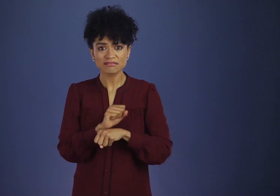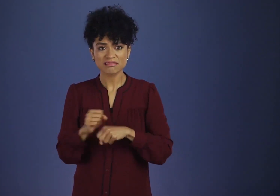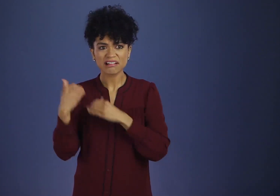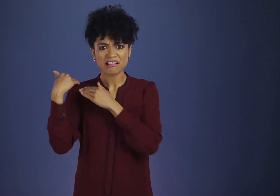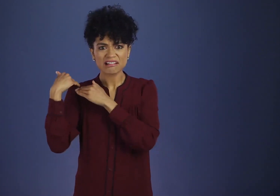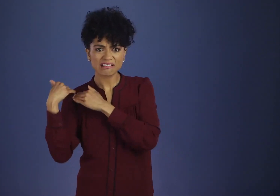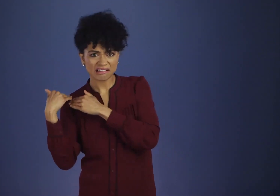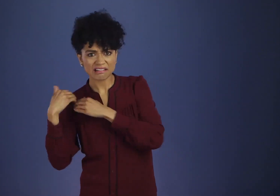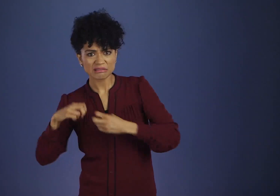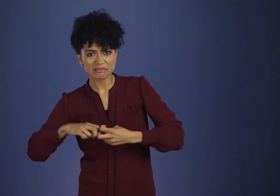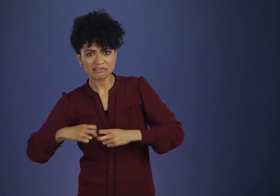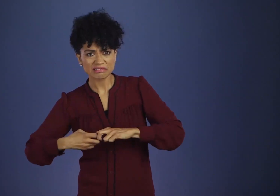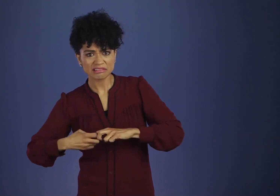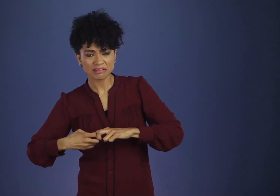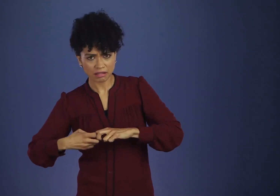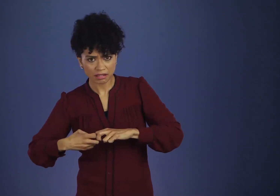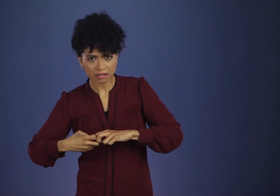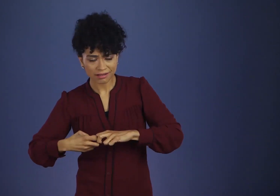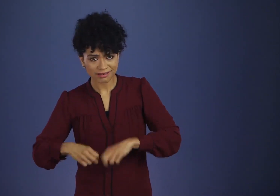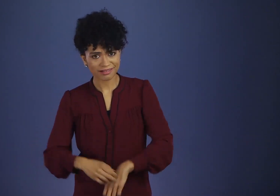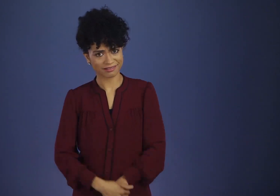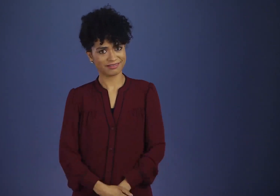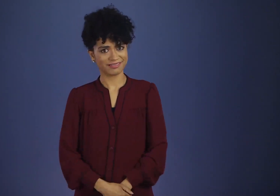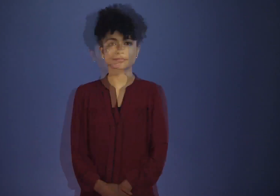in fact, it was a total liability.